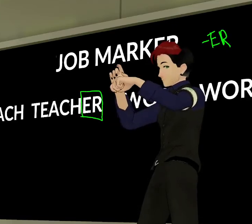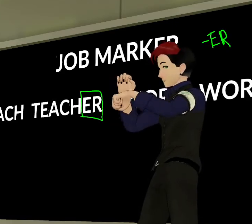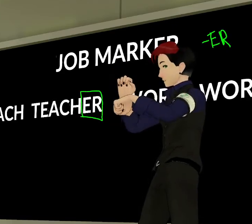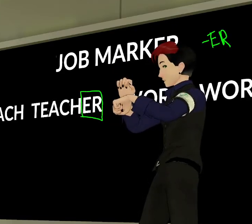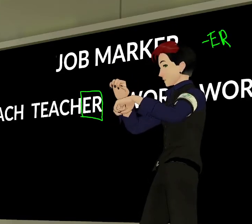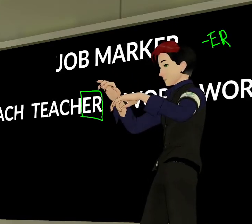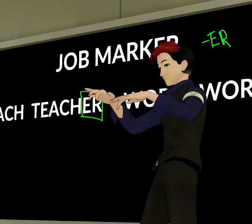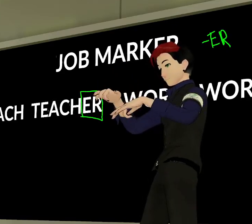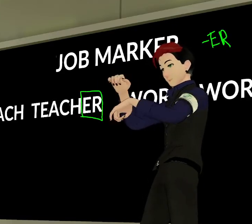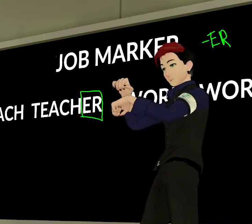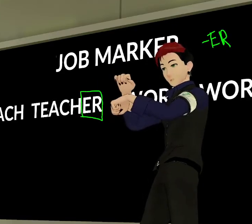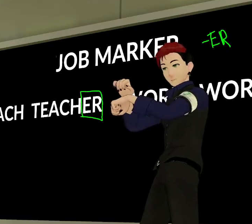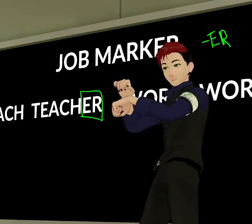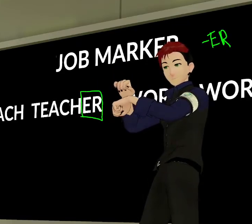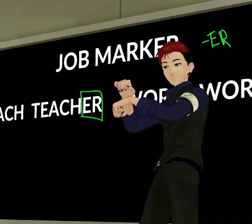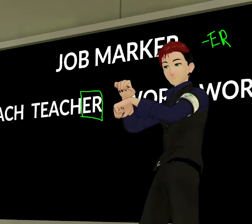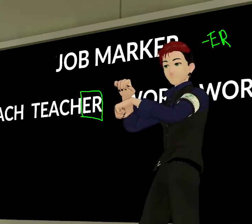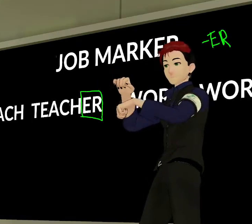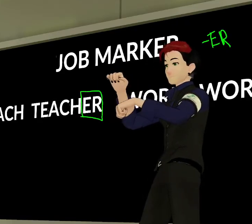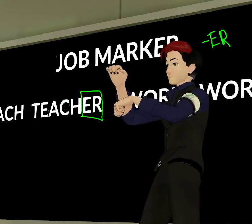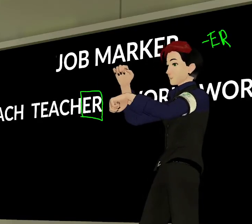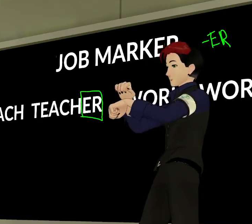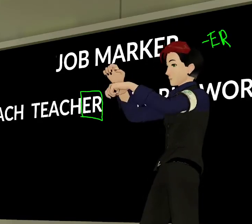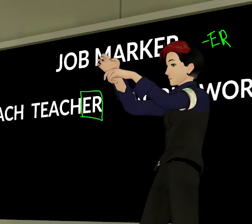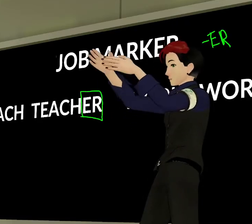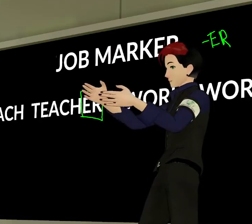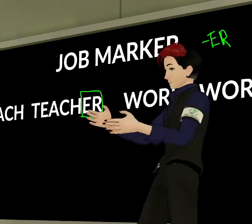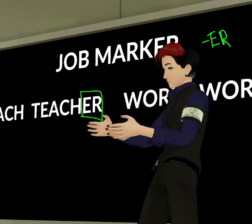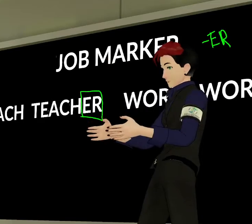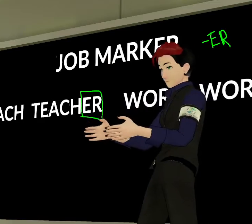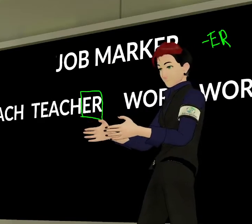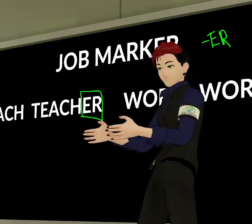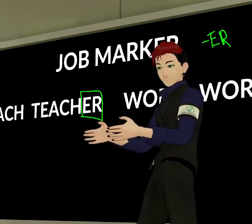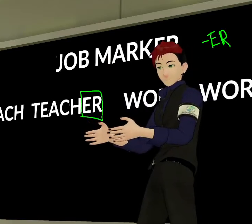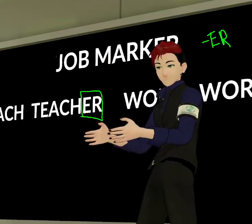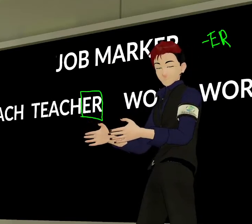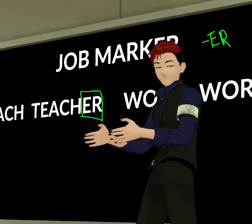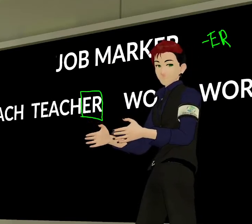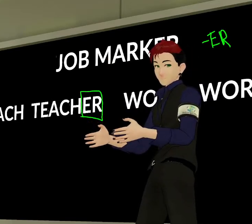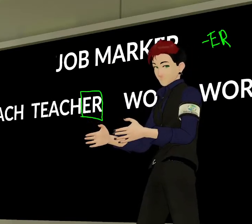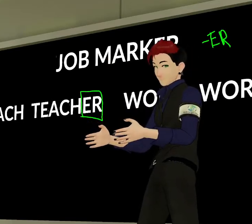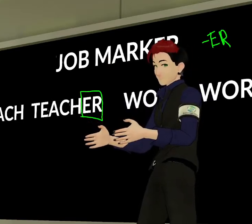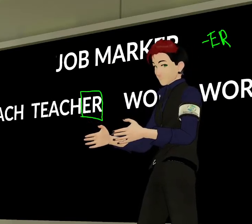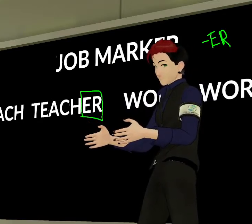going to work doing work that i have work 'er'